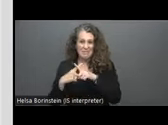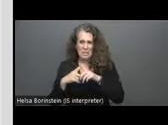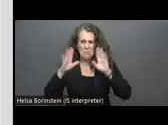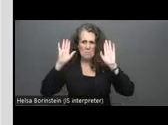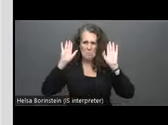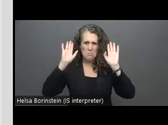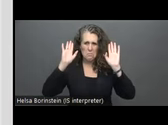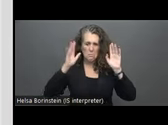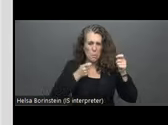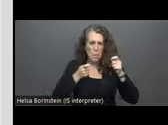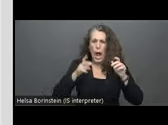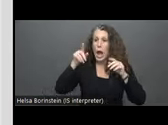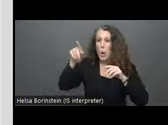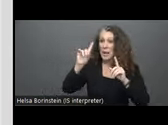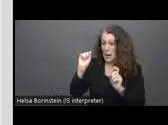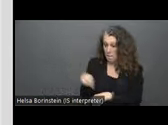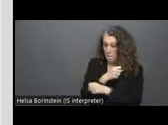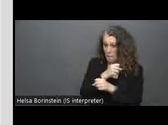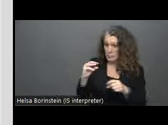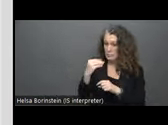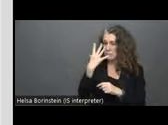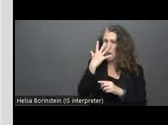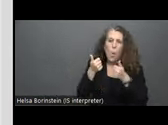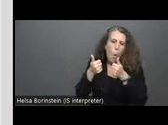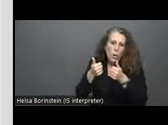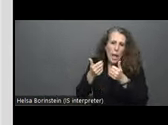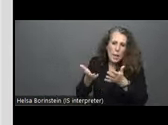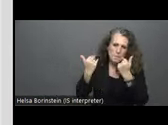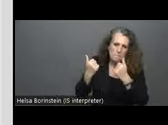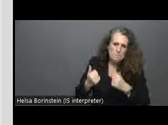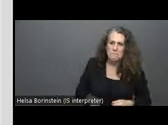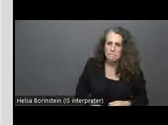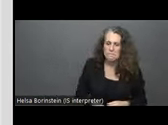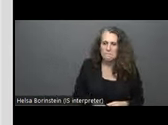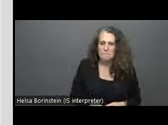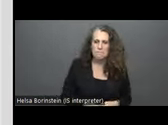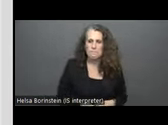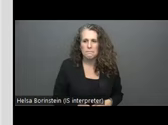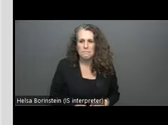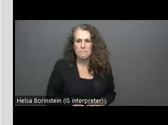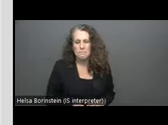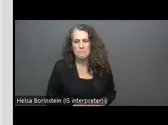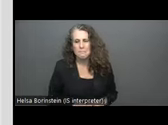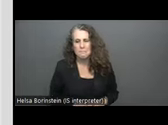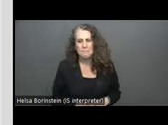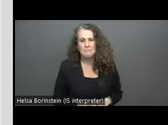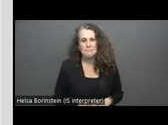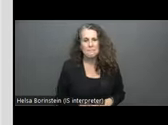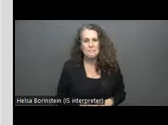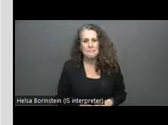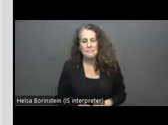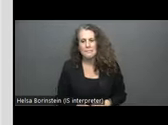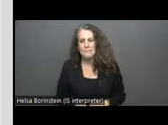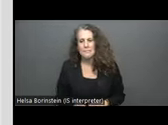but 14:49:06 this isn't something that we do at